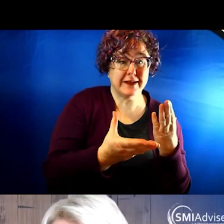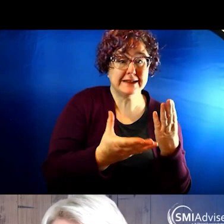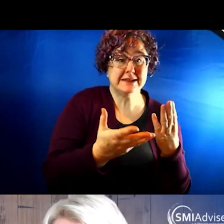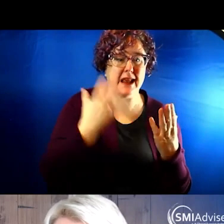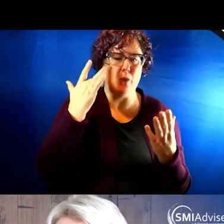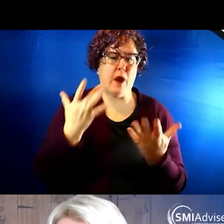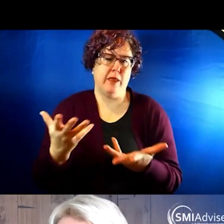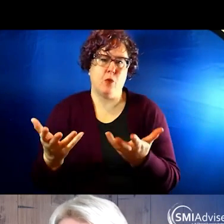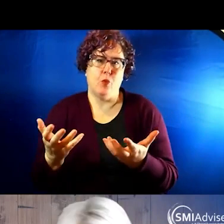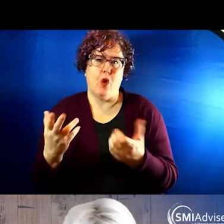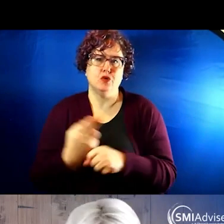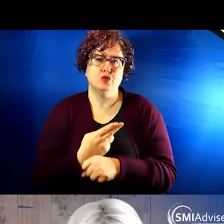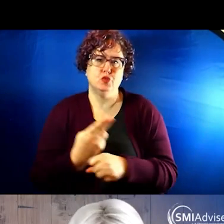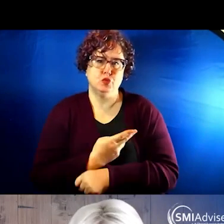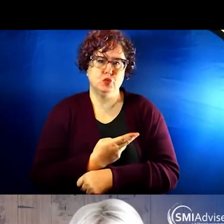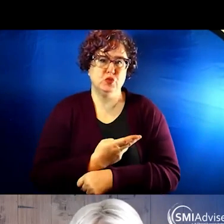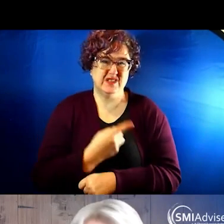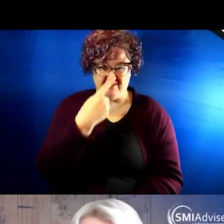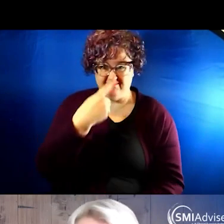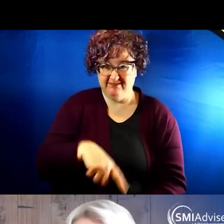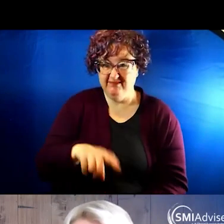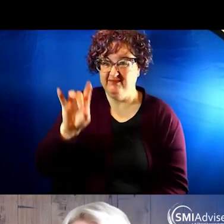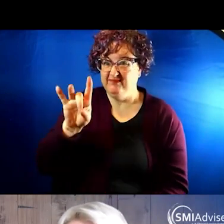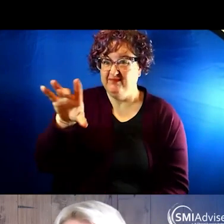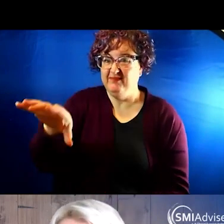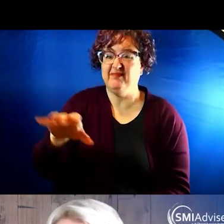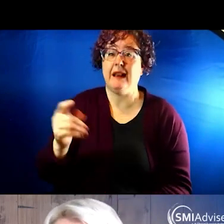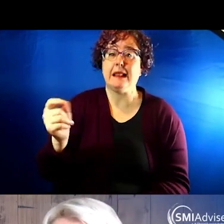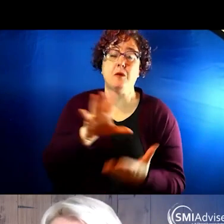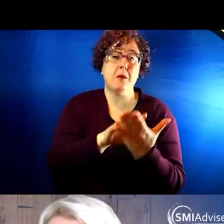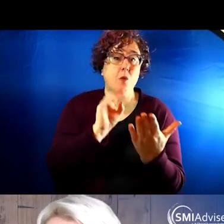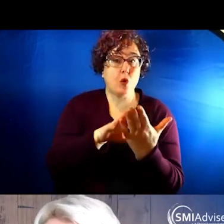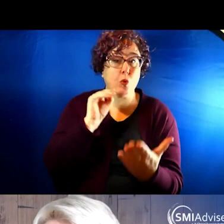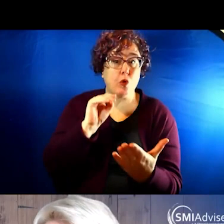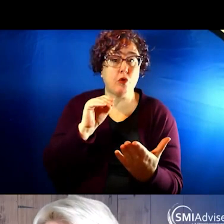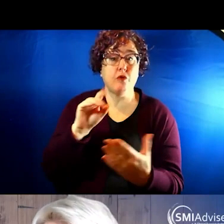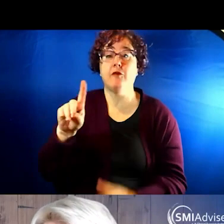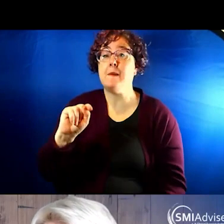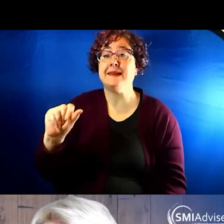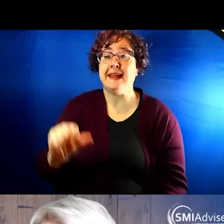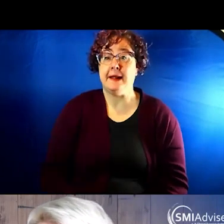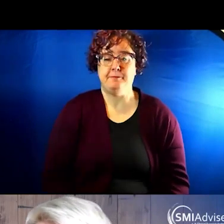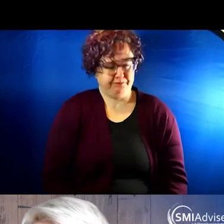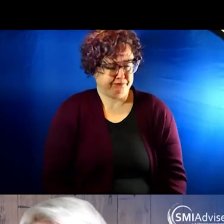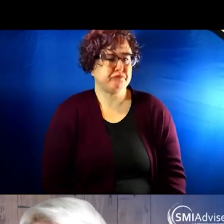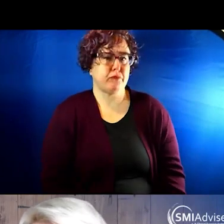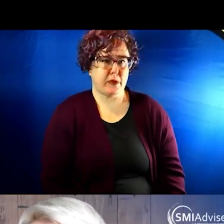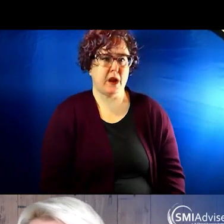SERVICE. CAN YOU SHARE WHAT YOU LEARNED ABOUT THAT DATA? SURE. LET ME TAKE A STEP BACK FIRST.